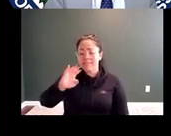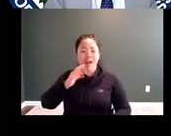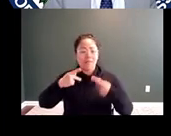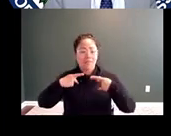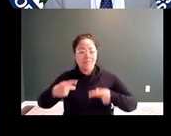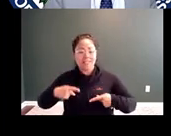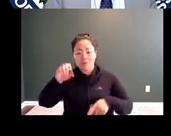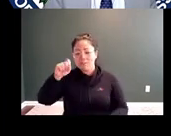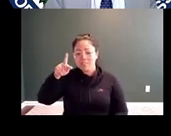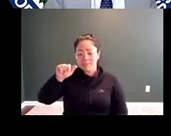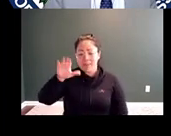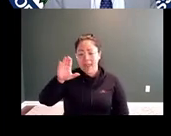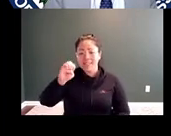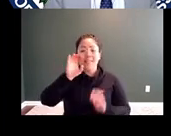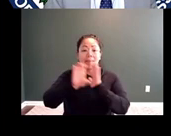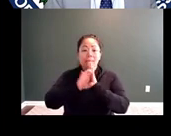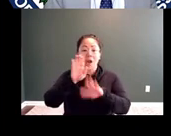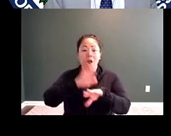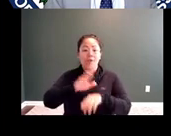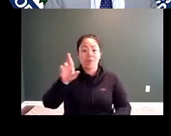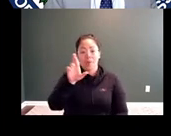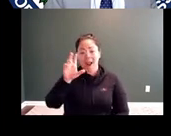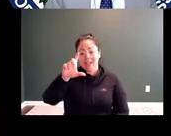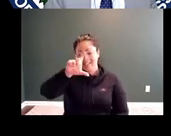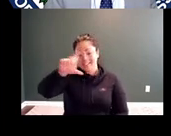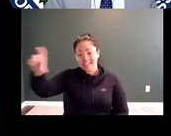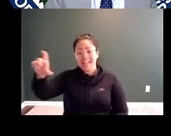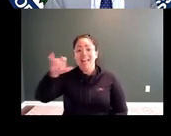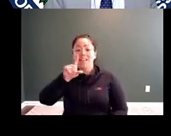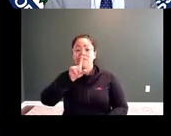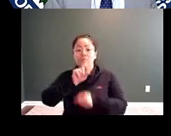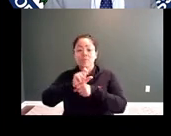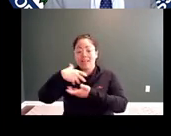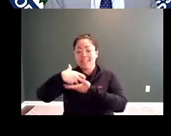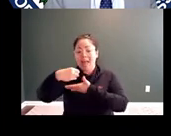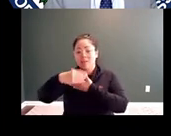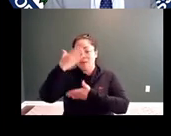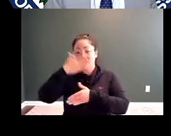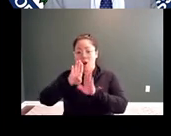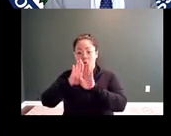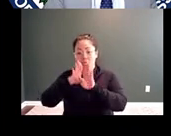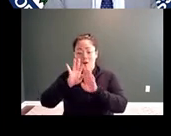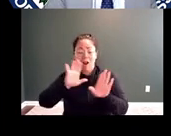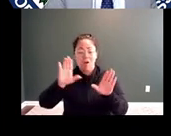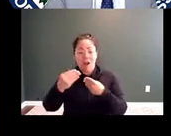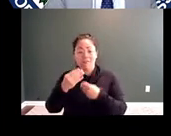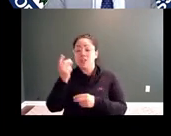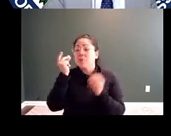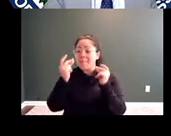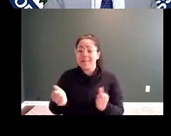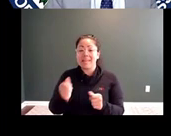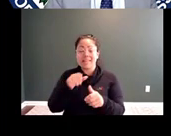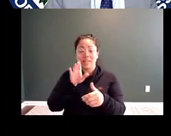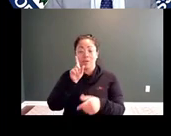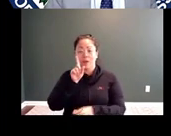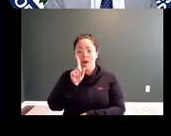The picture on the right is our manifesto, and it's actually right outside the front door of our offices. Immediately when you get off the elevator to enter LUNA,